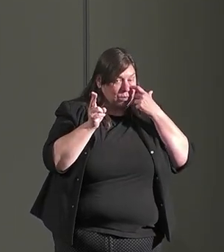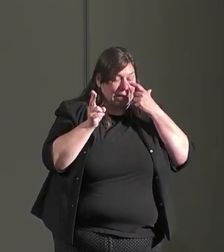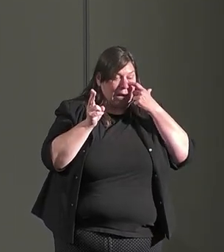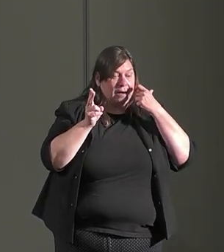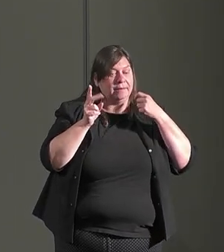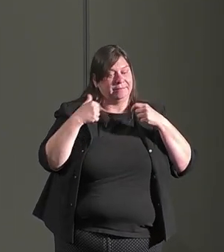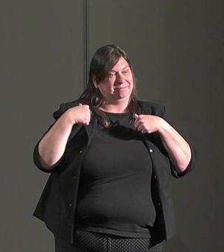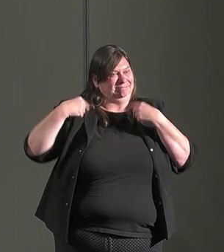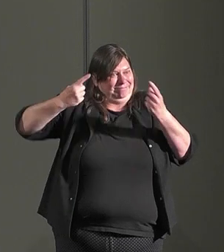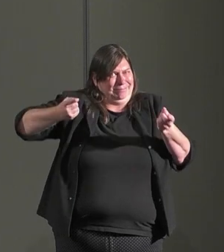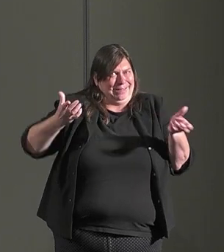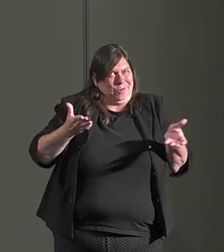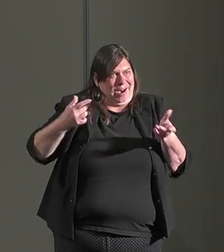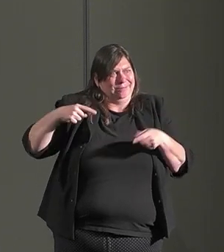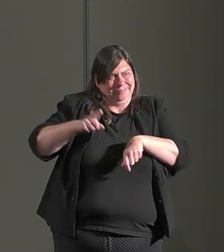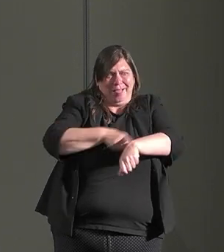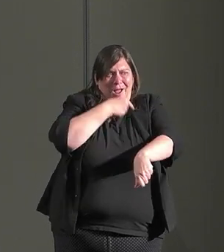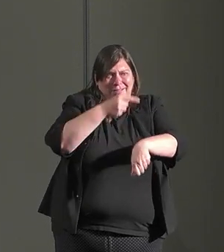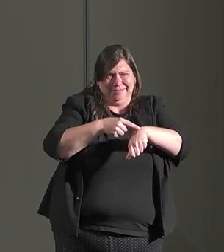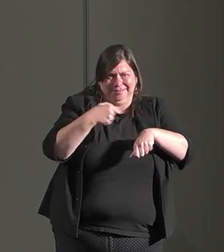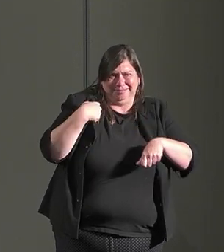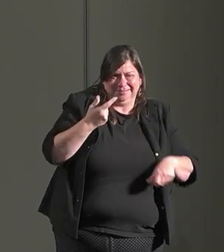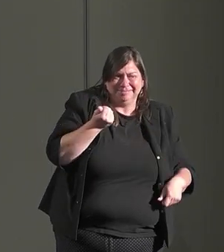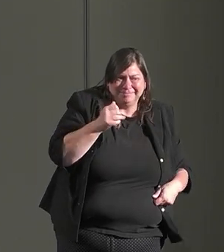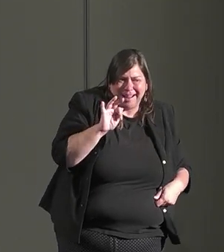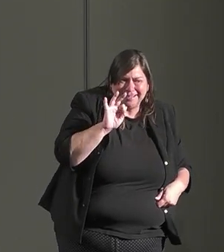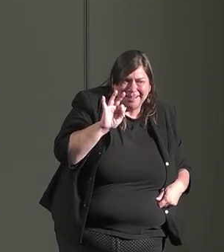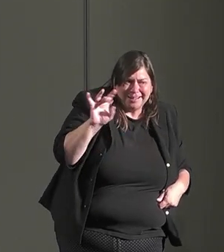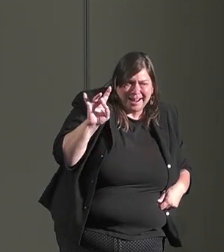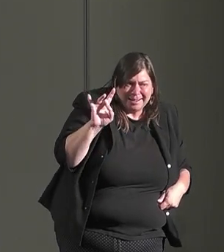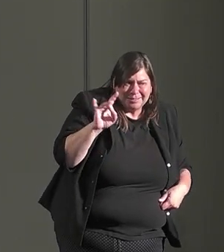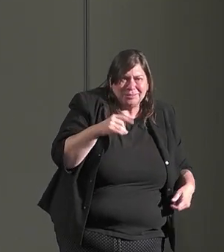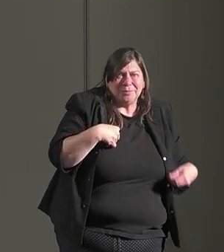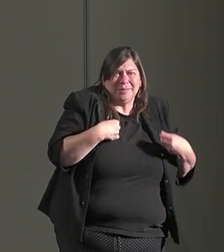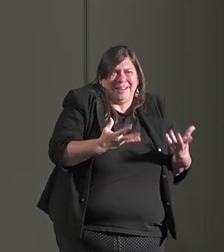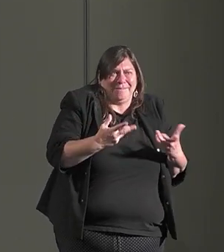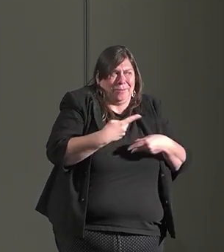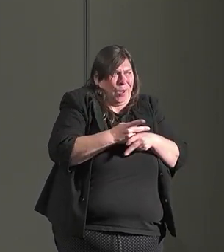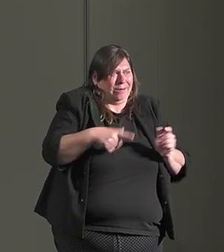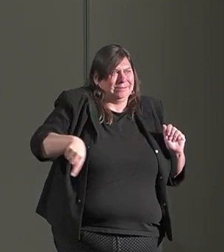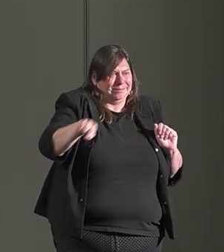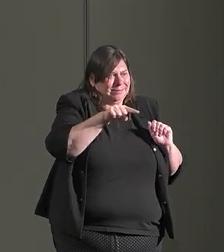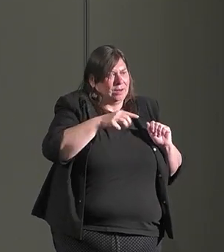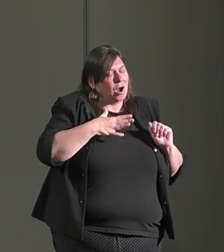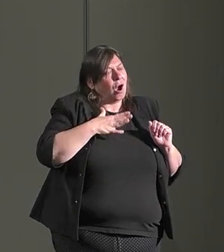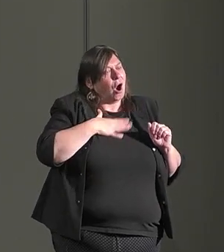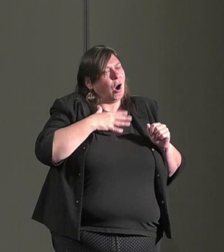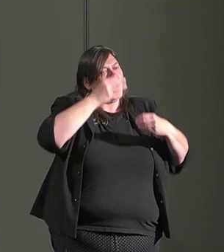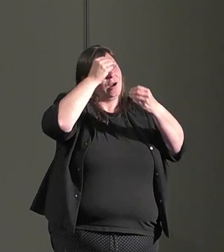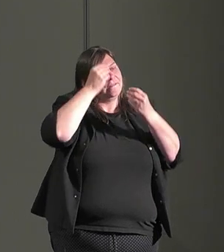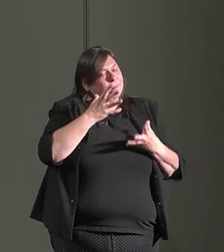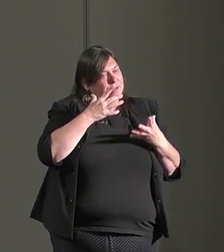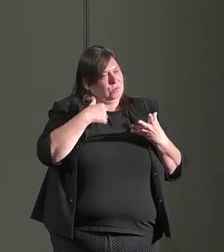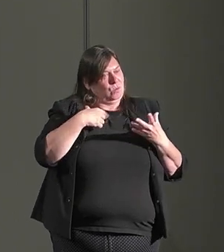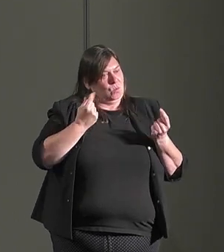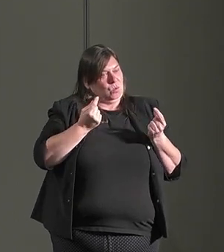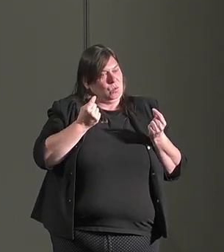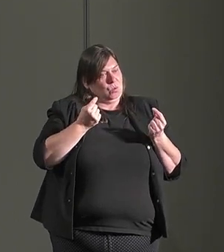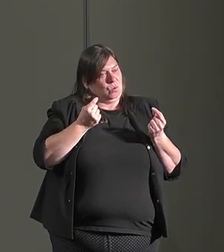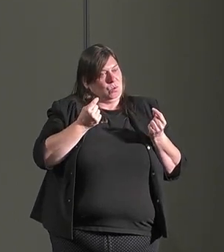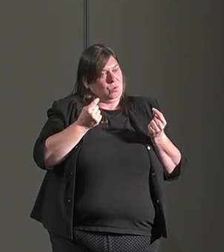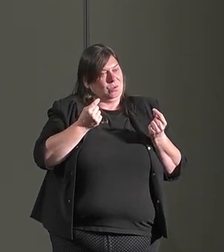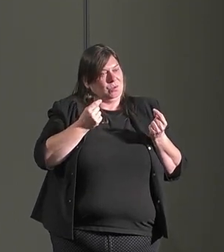marketplace since 1998 in delivering product our information what we're doing is scattered.